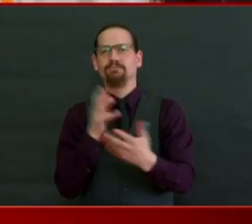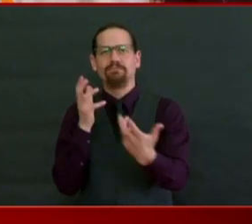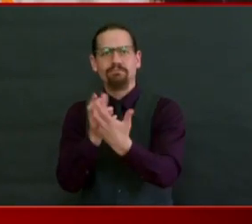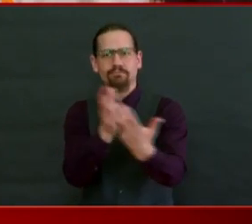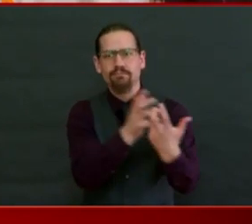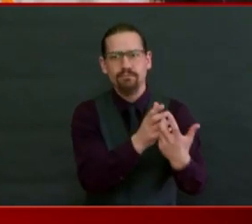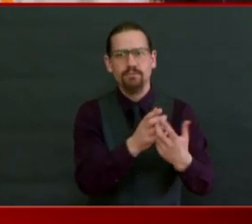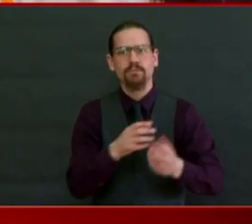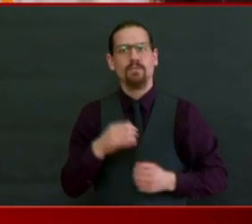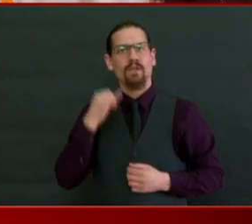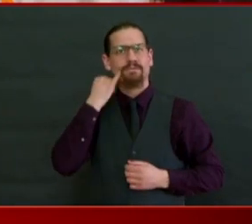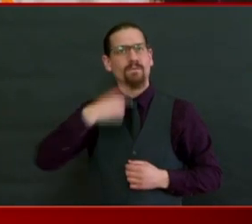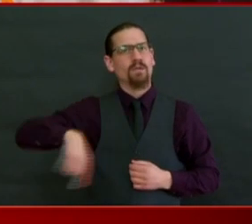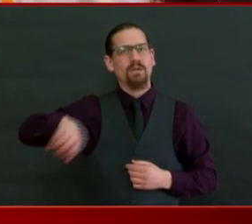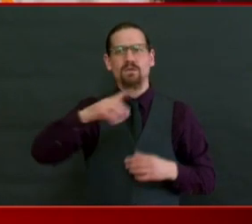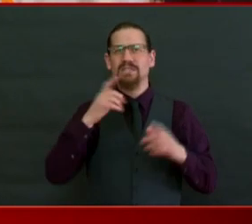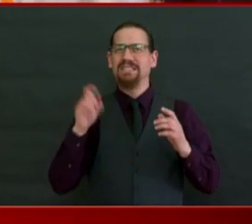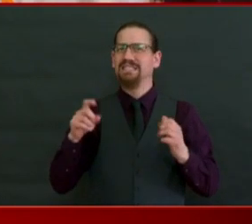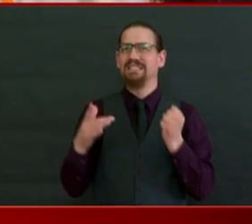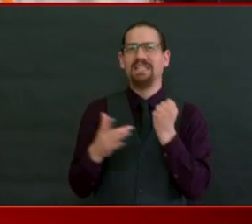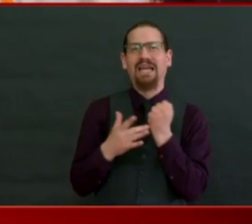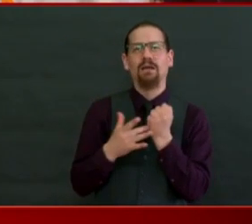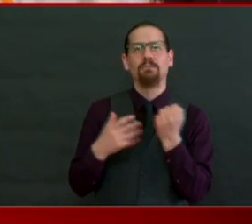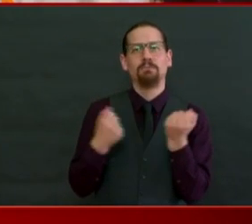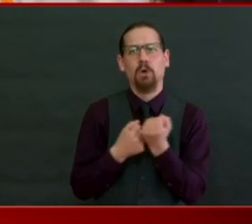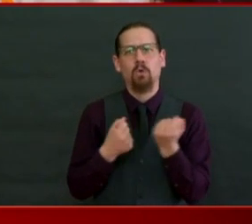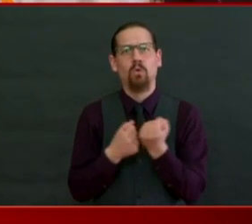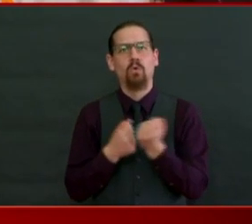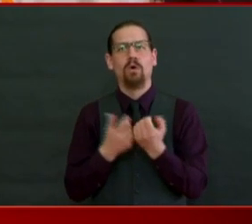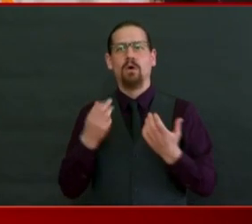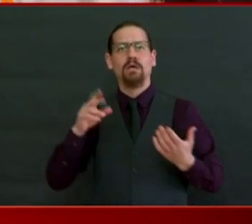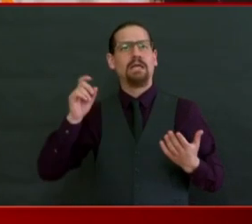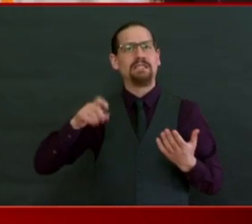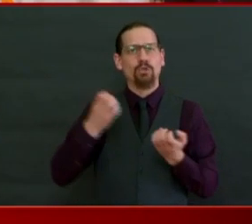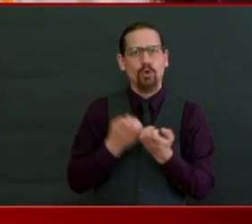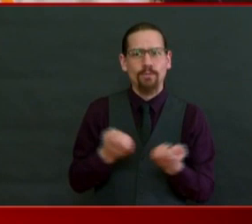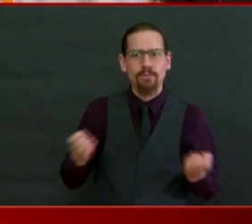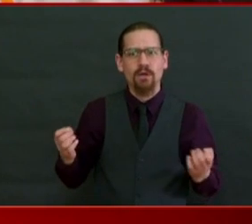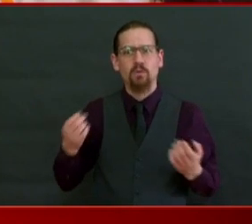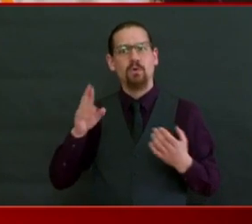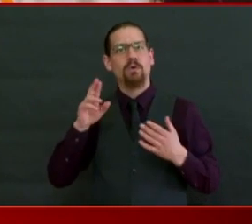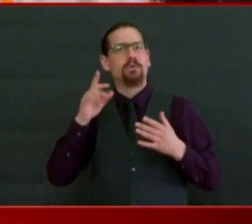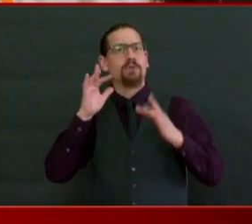IF YOU HAVEN'T ALREADY, FIGURE OUT HOW TO DO A BETTER JOB WITH